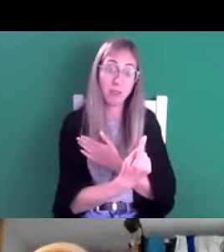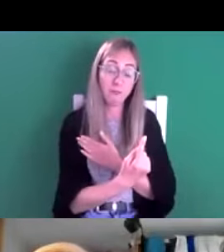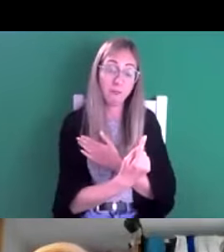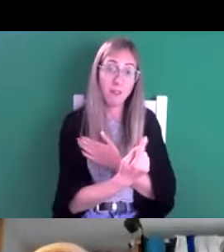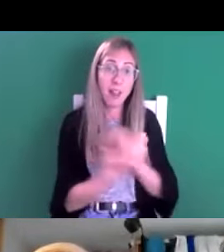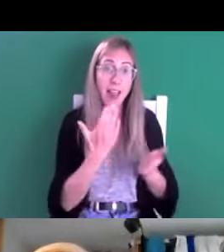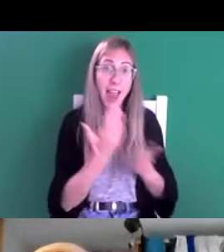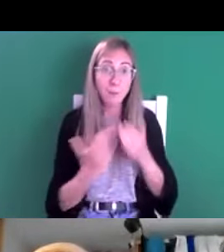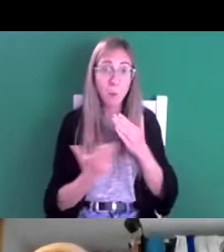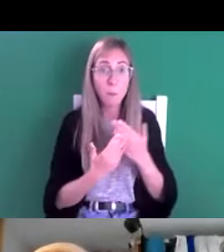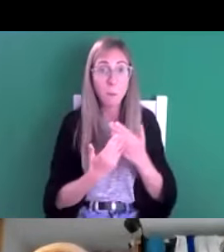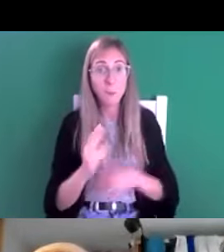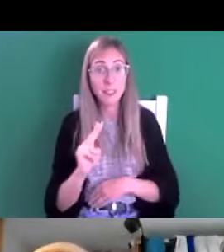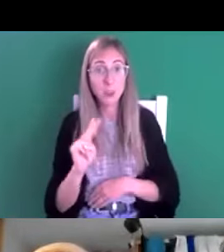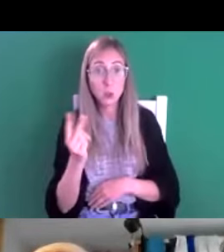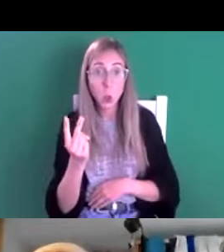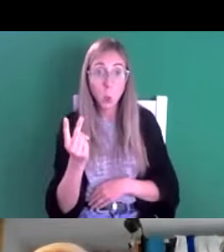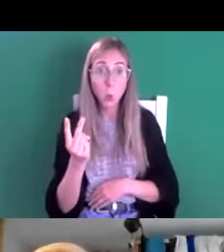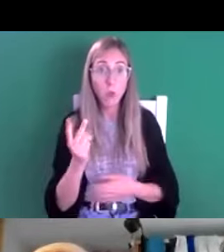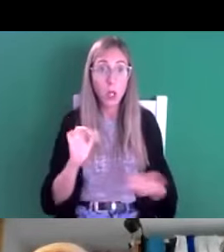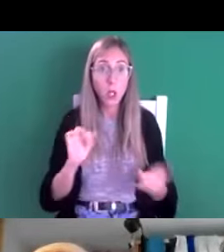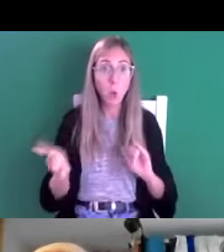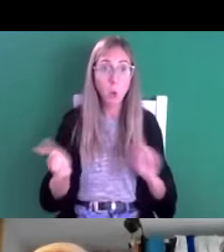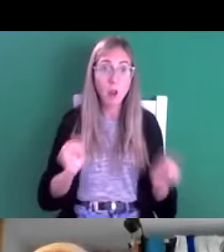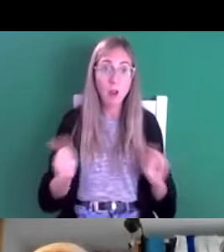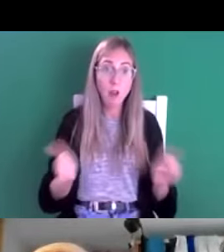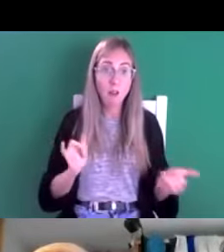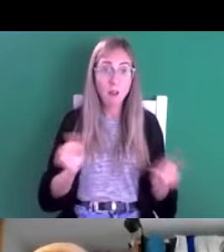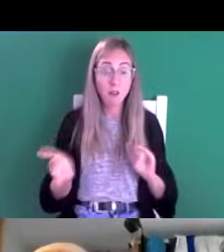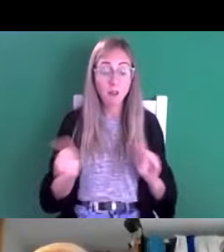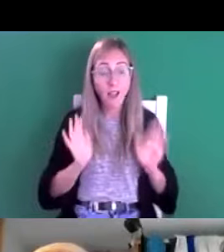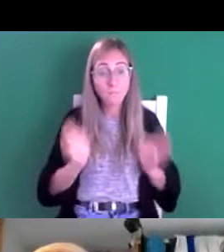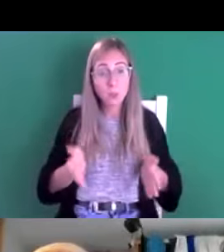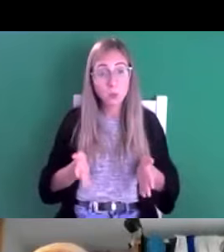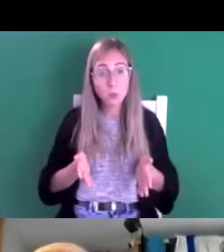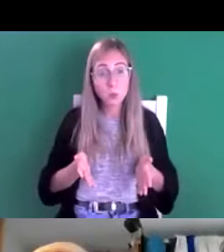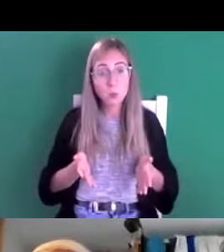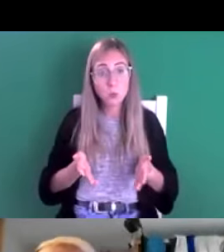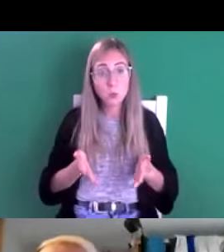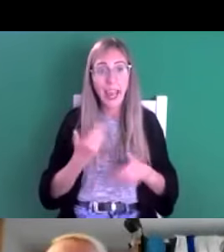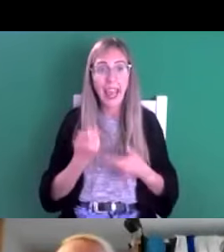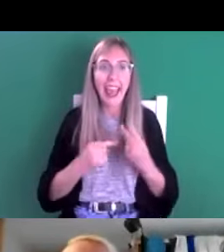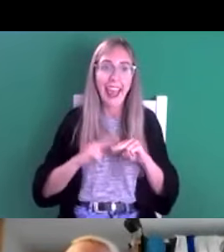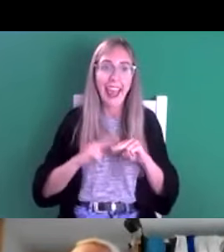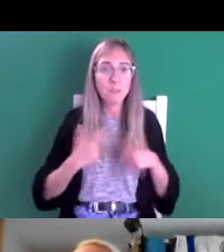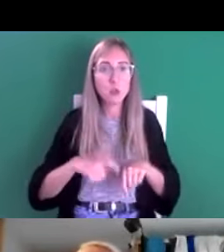if you were doing a longer intervention you would need at least two and two interpreters so i think